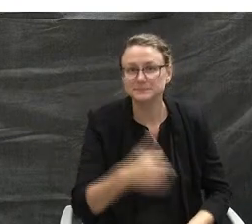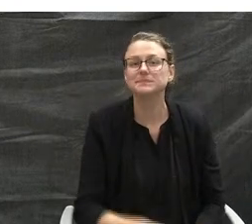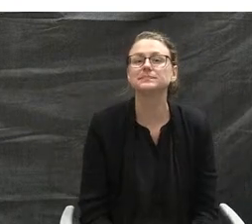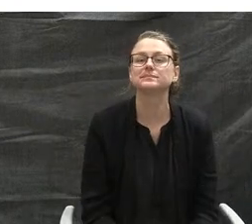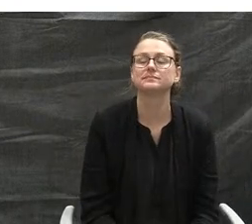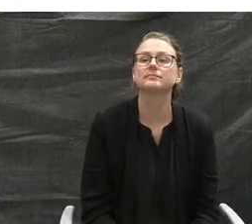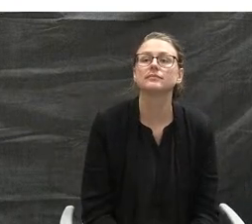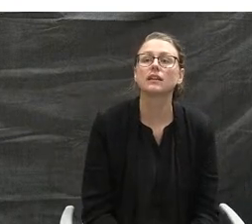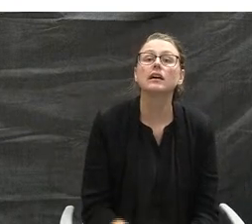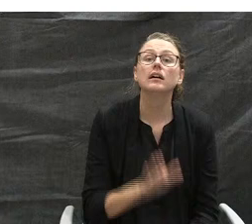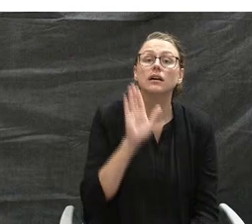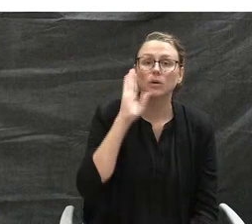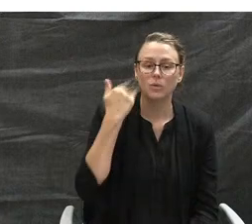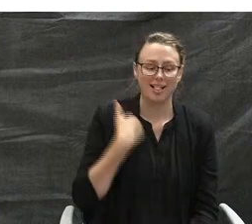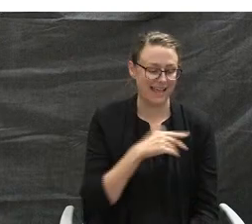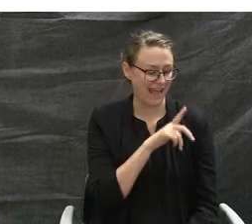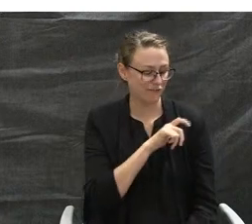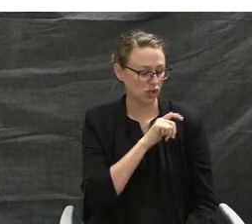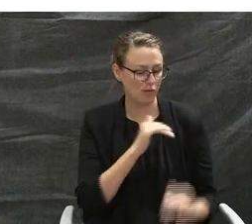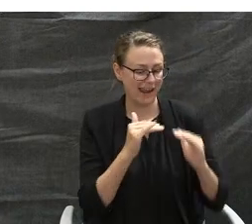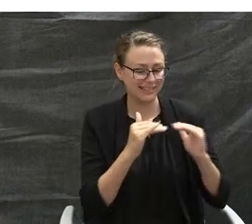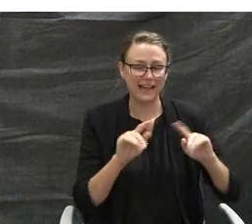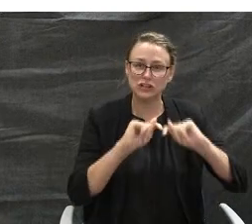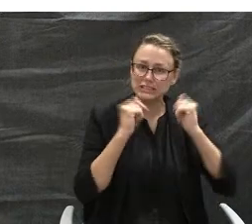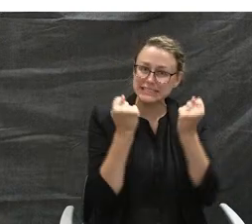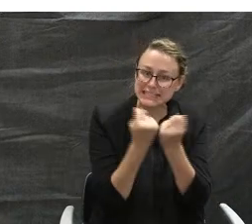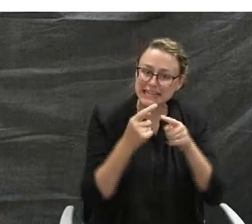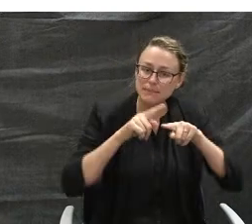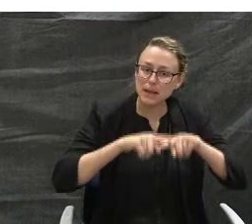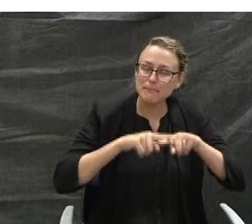Will have grade level team based instruction in 15 student pods.